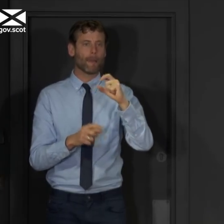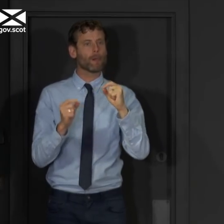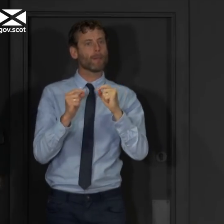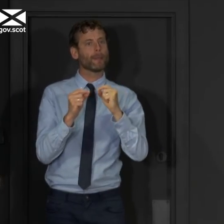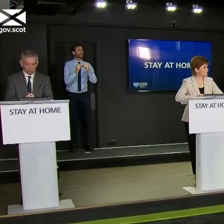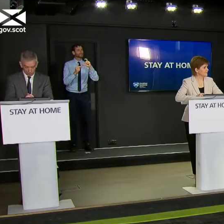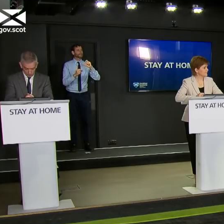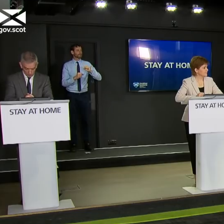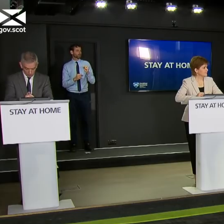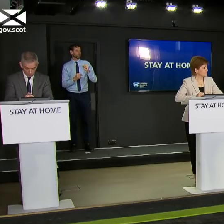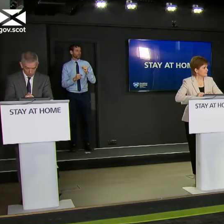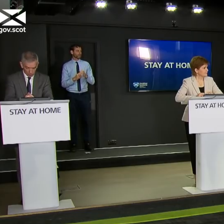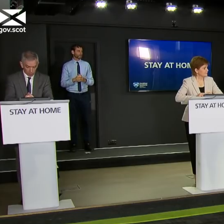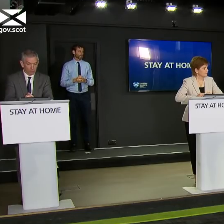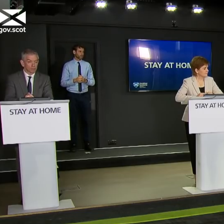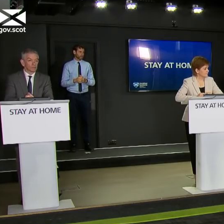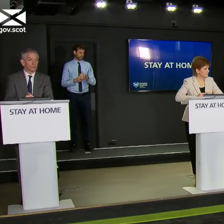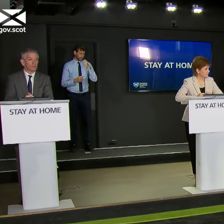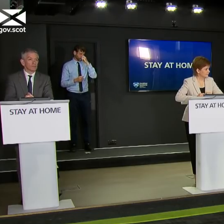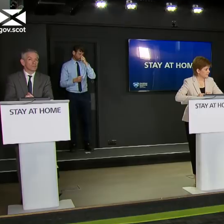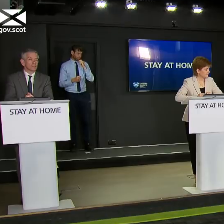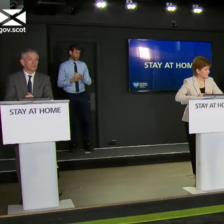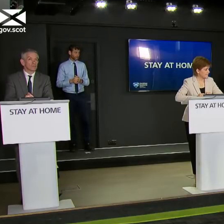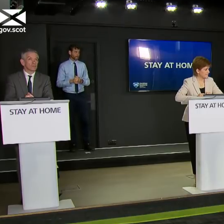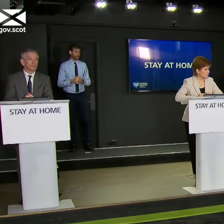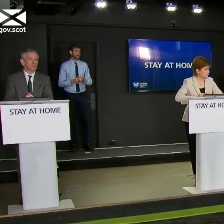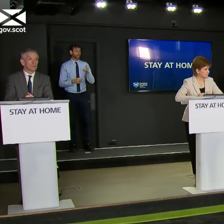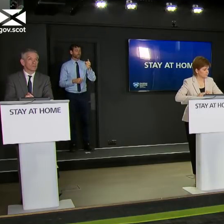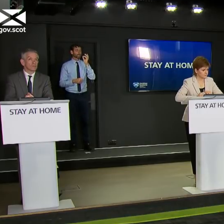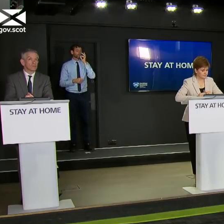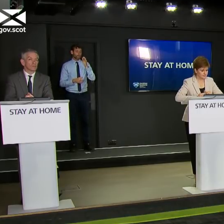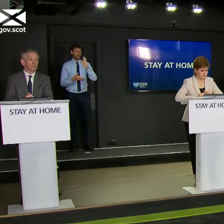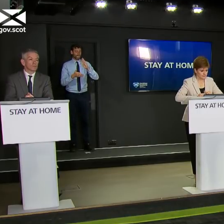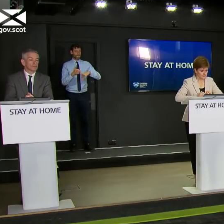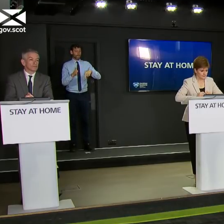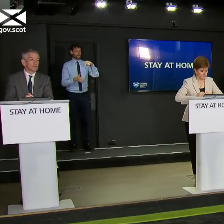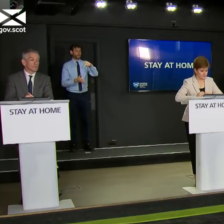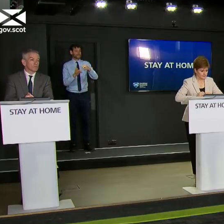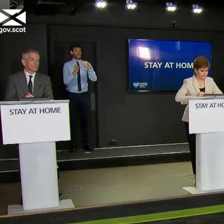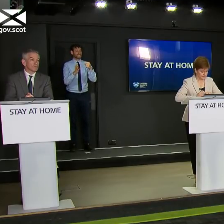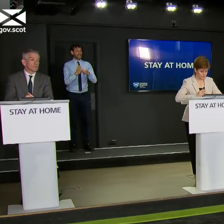First Minister, from Saturday, single adult households in England will be able to form